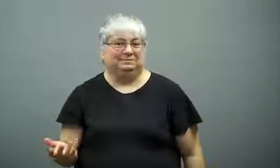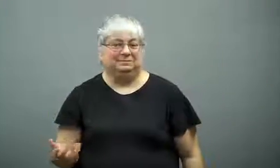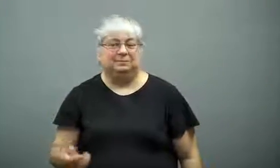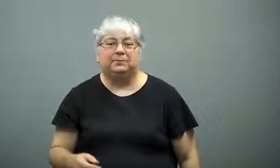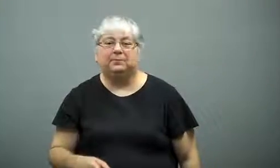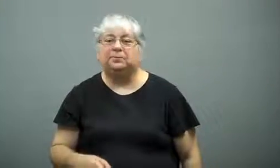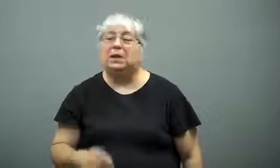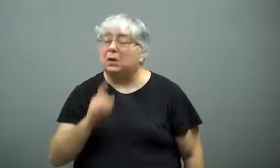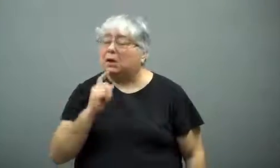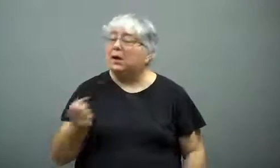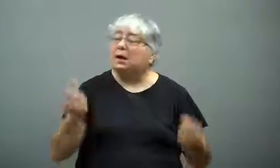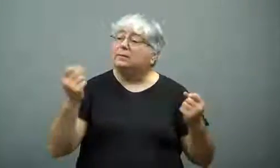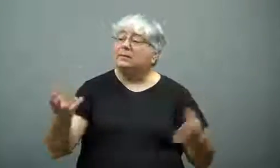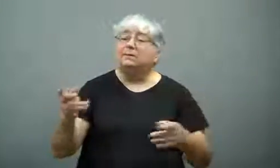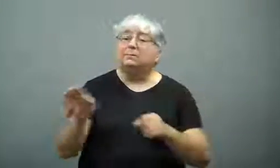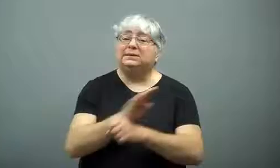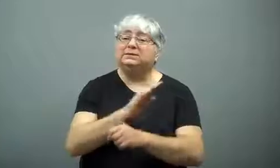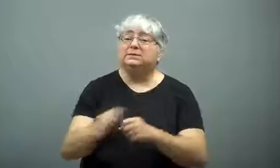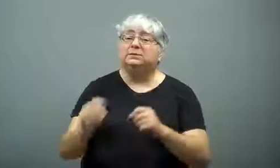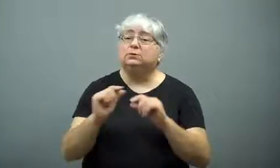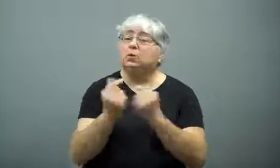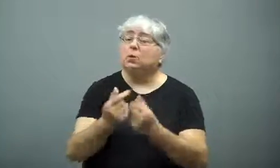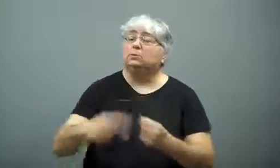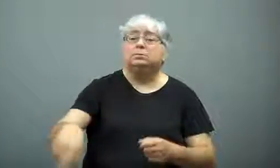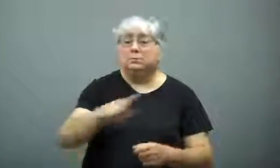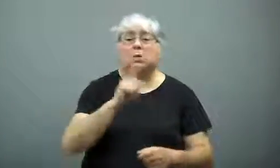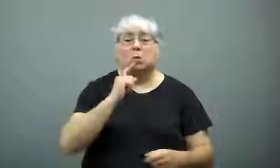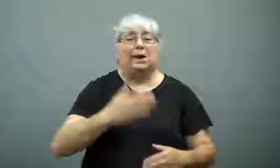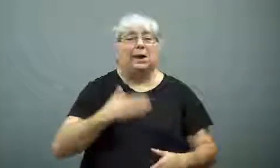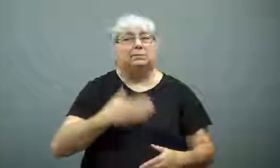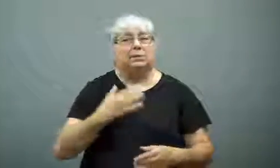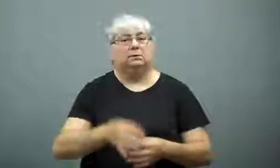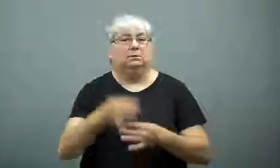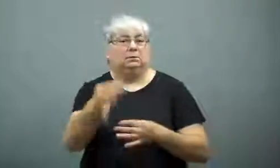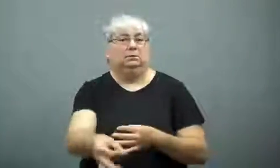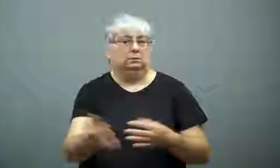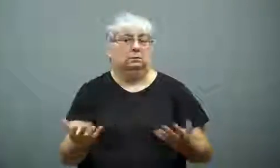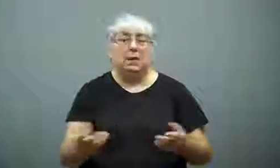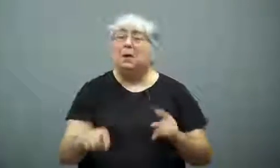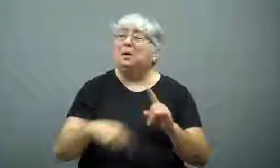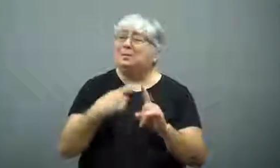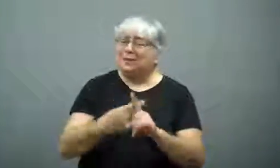Many business groups are happy about the deadline extension.